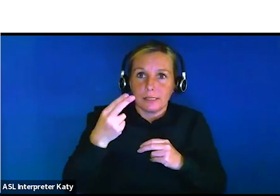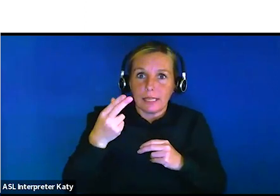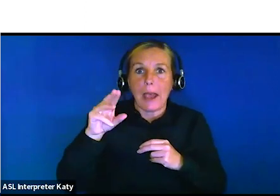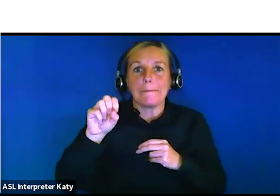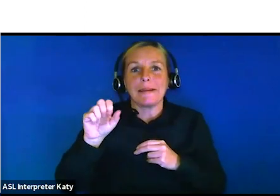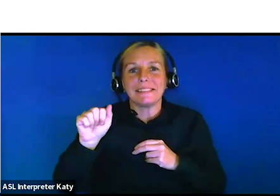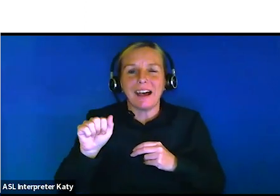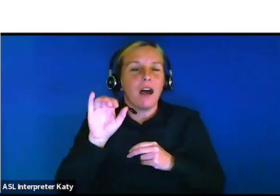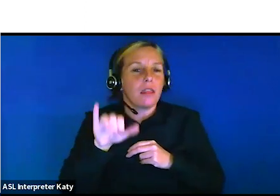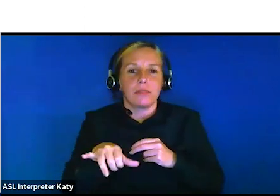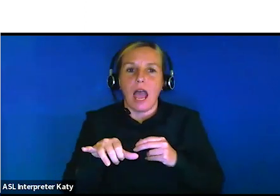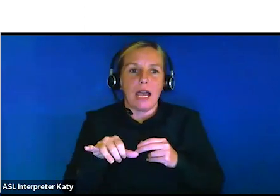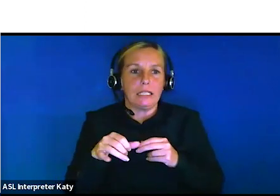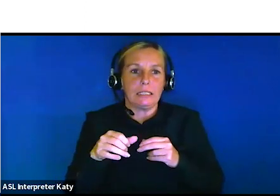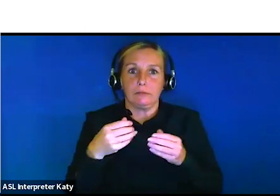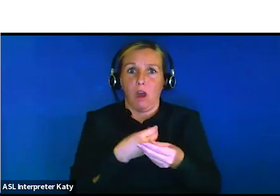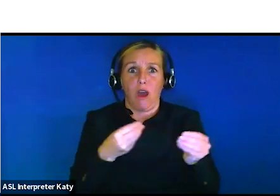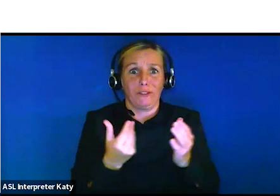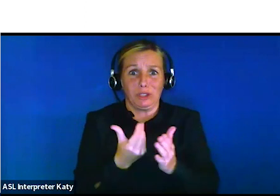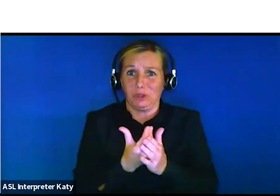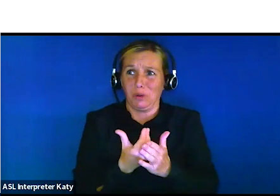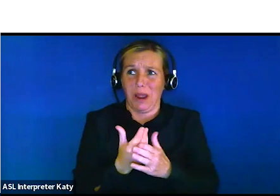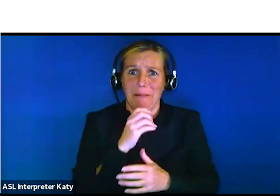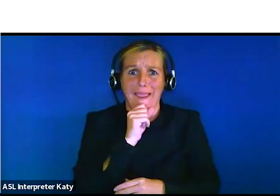We're a little over a year old as an office,